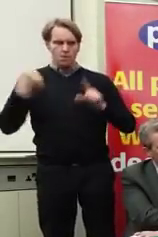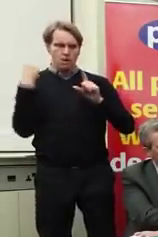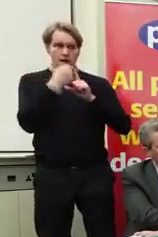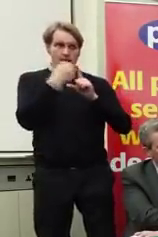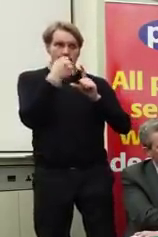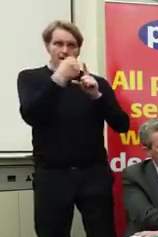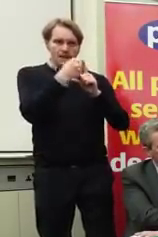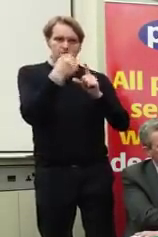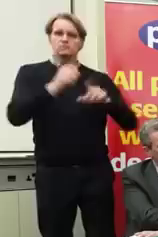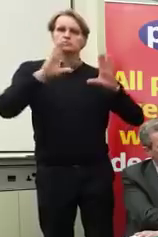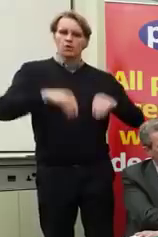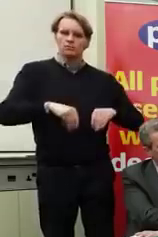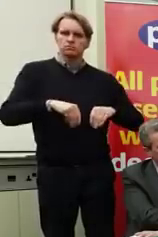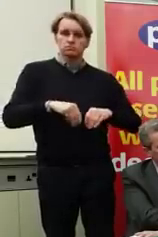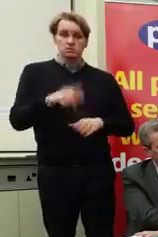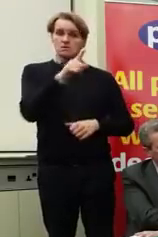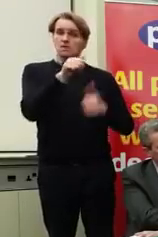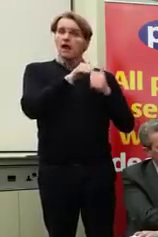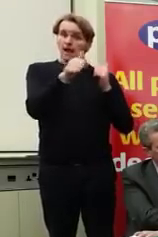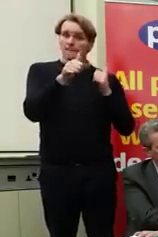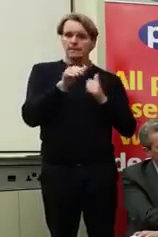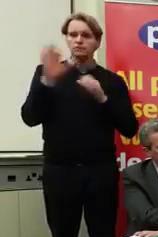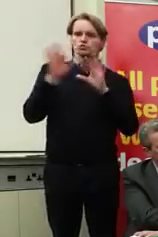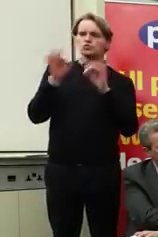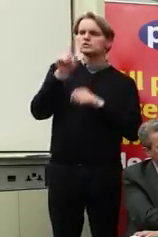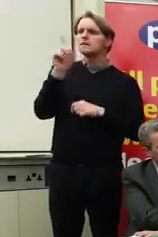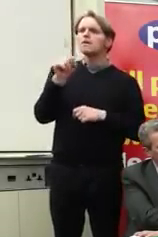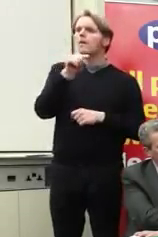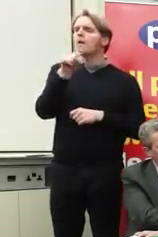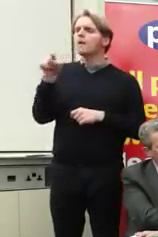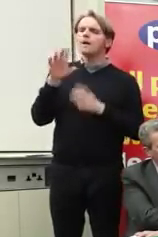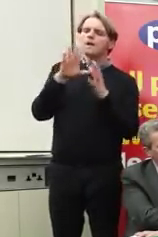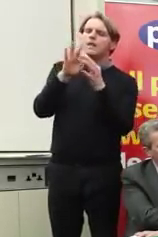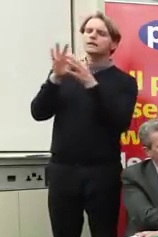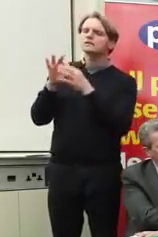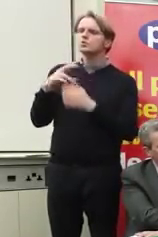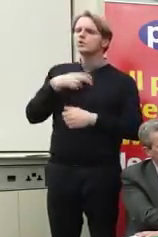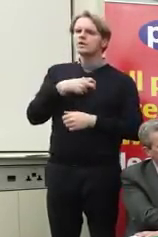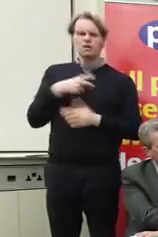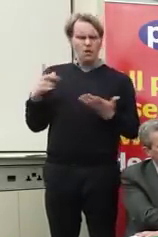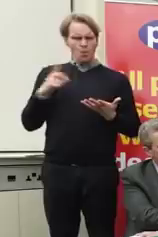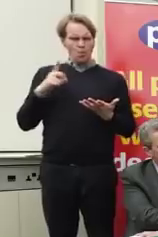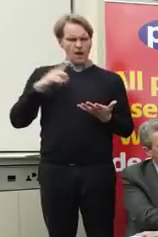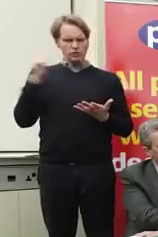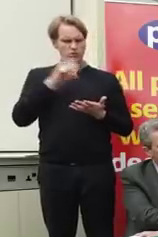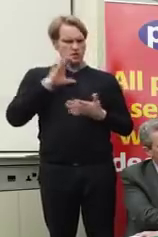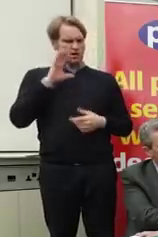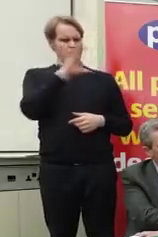have a record of blacklisting we don't see why we should be using taxpayers money to give them public contracts that they can then use to